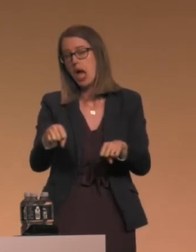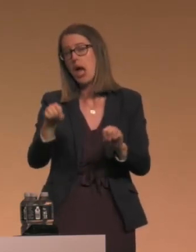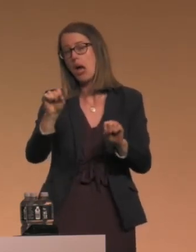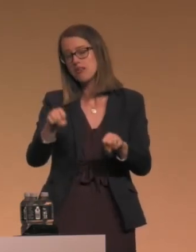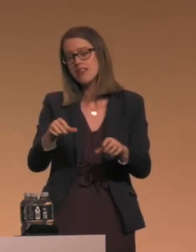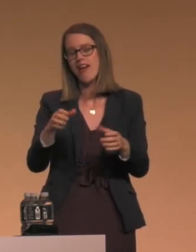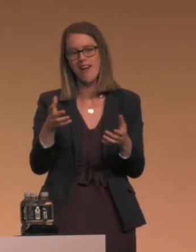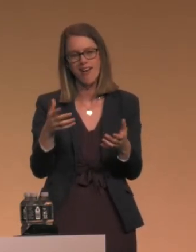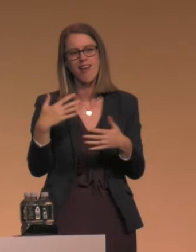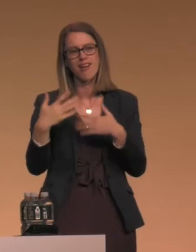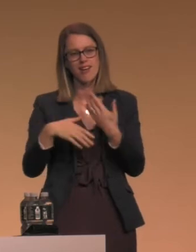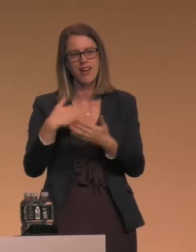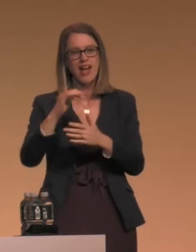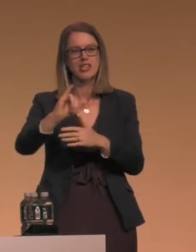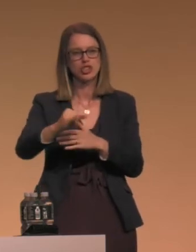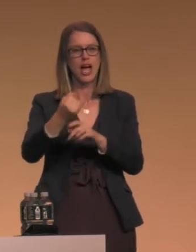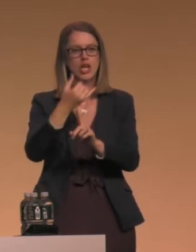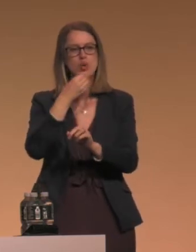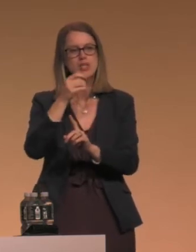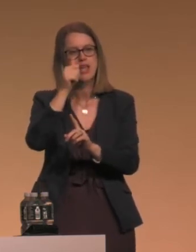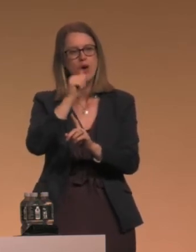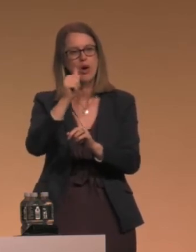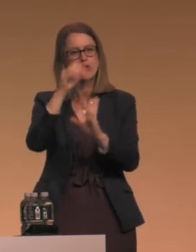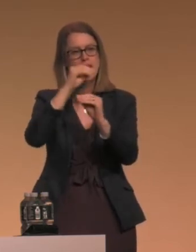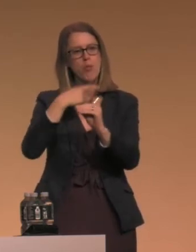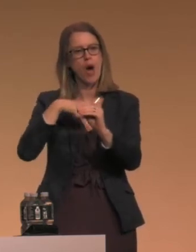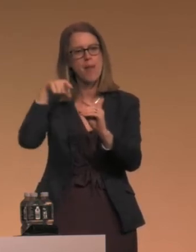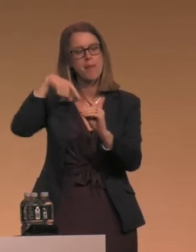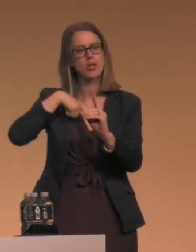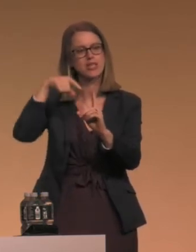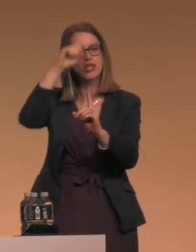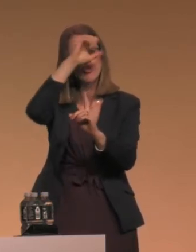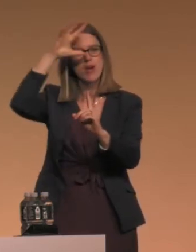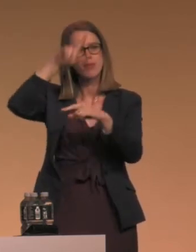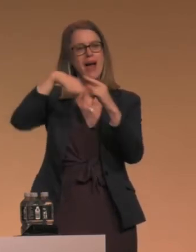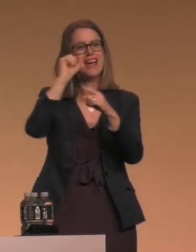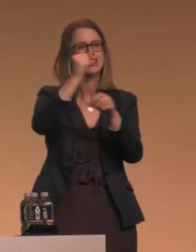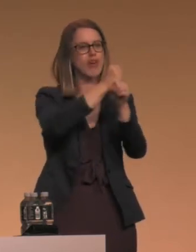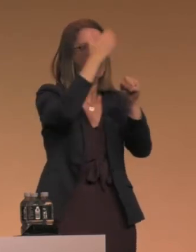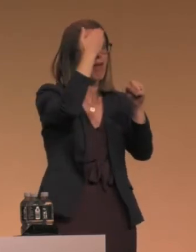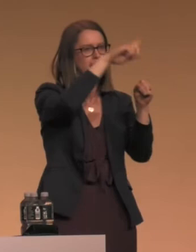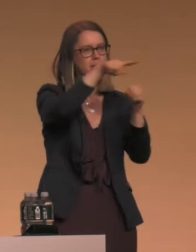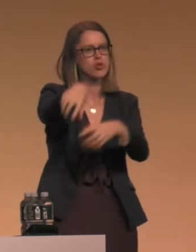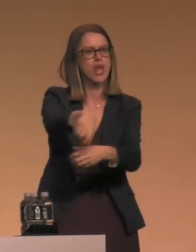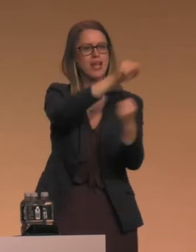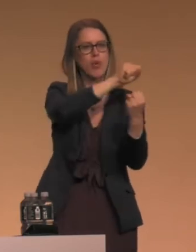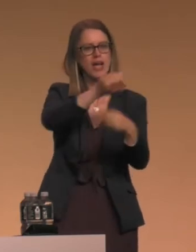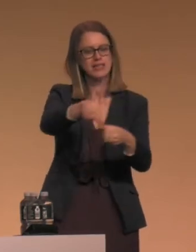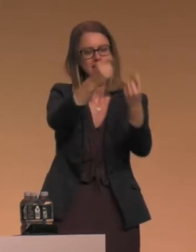And it turns out Jay uses alcohol to sleep because they dream about grandma coming to take them away and stealing things from them